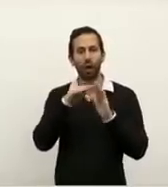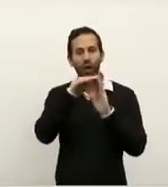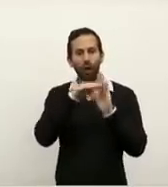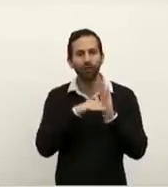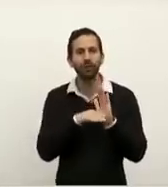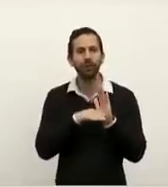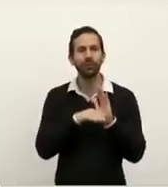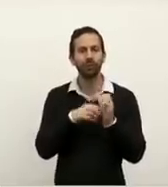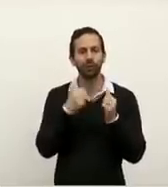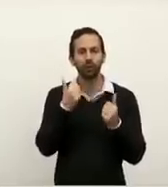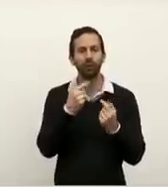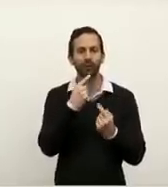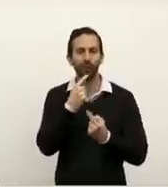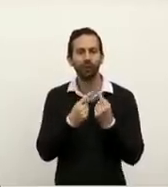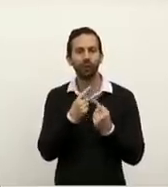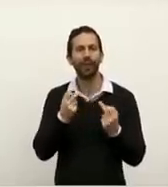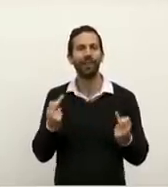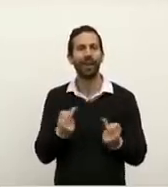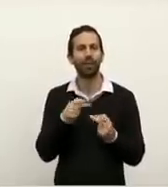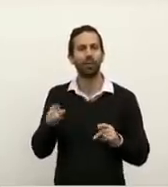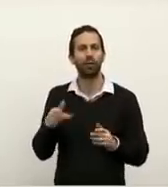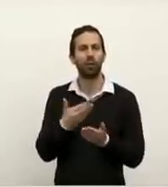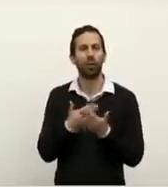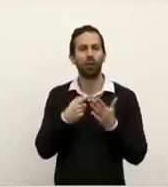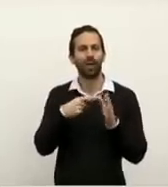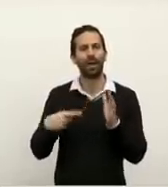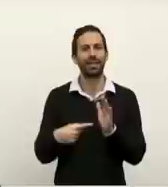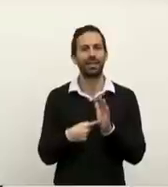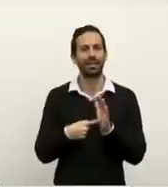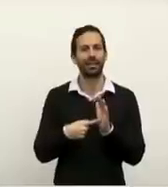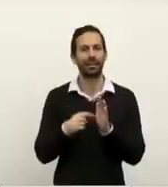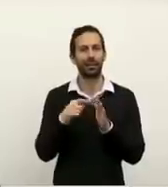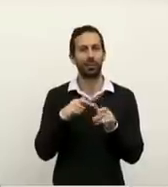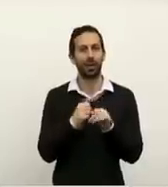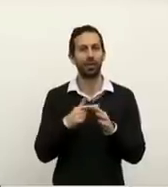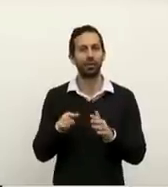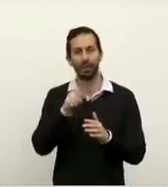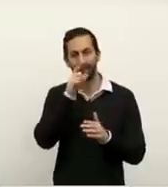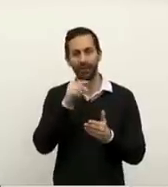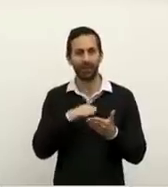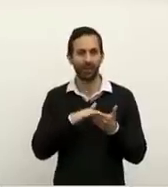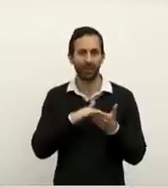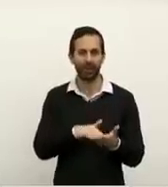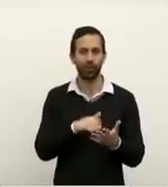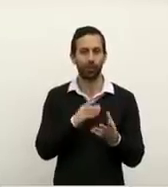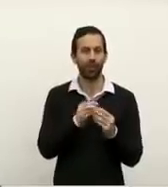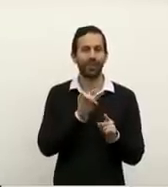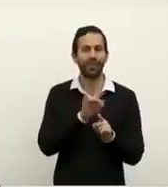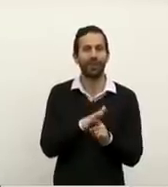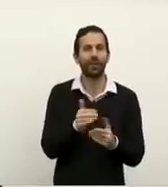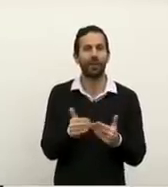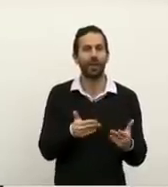and some really good material available on the AT page, which can help even for self managed plans.